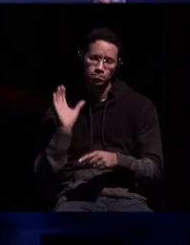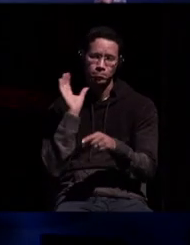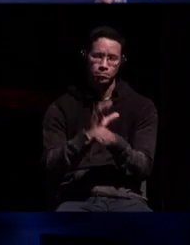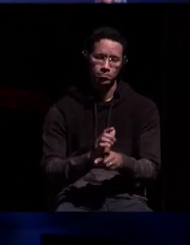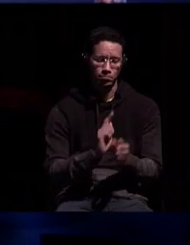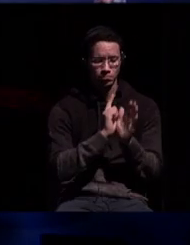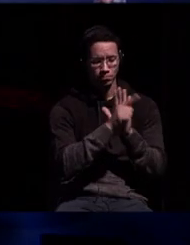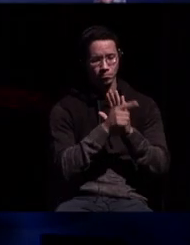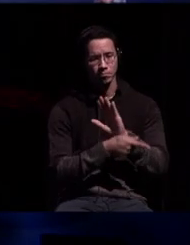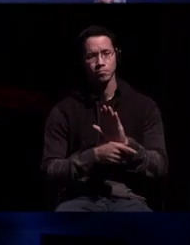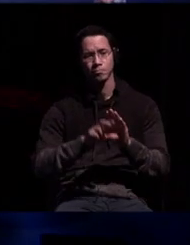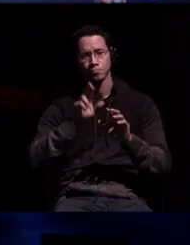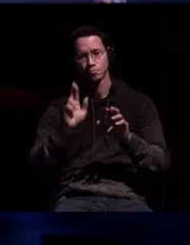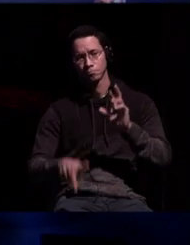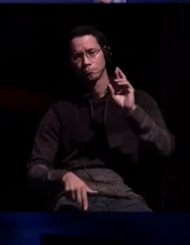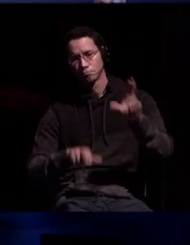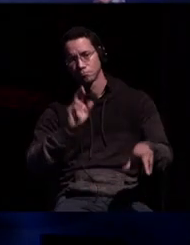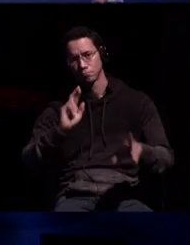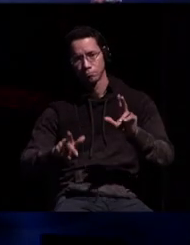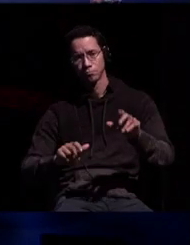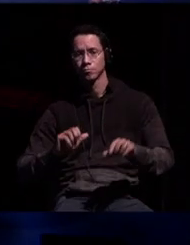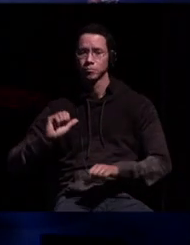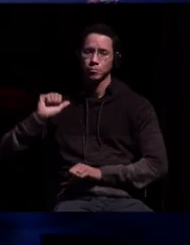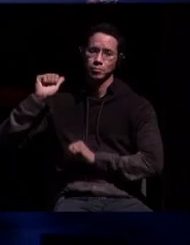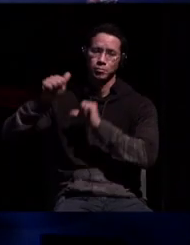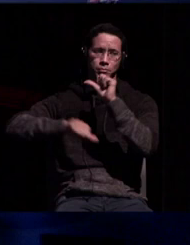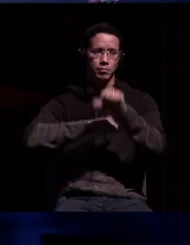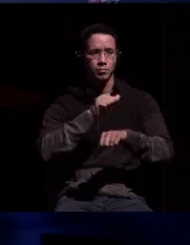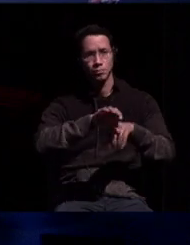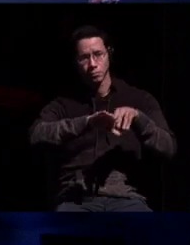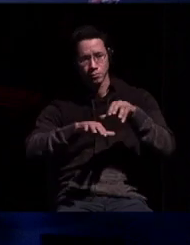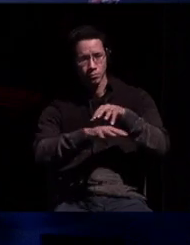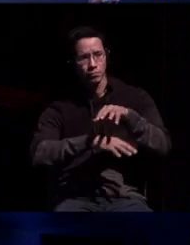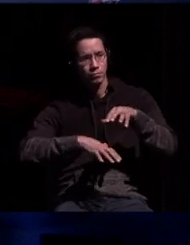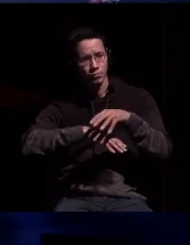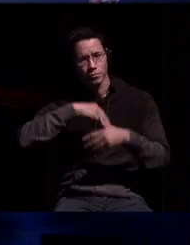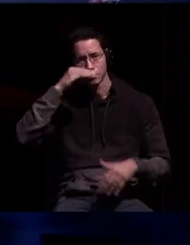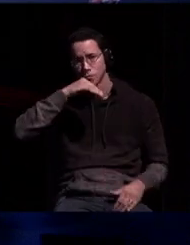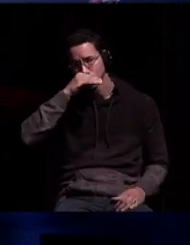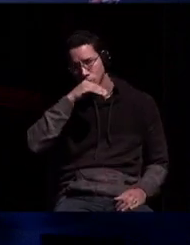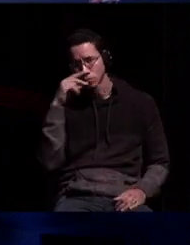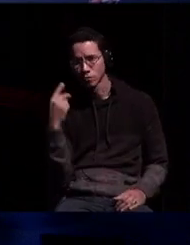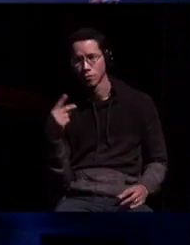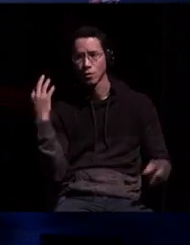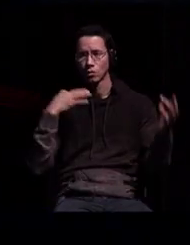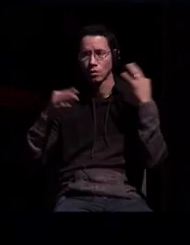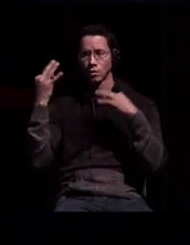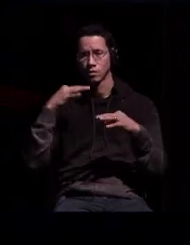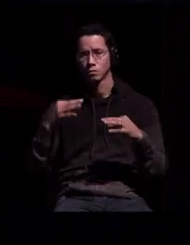a big vulnerability for tourism? Those are tourist mechanisms. Tourism itself